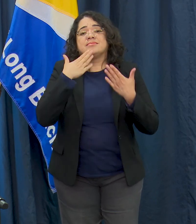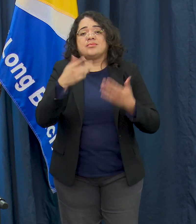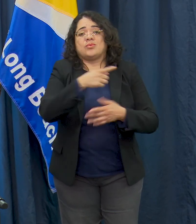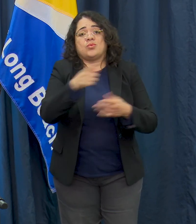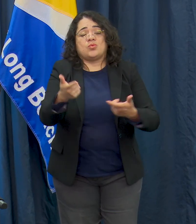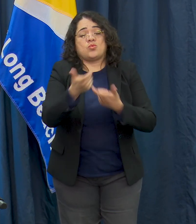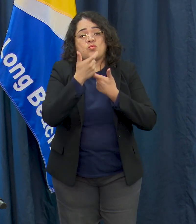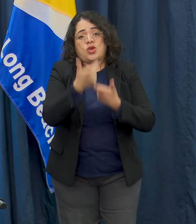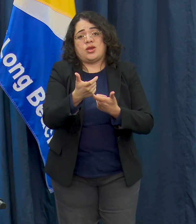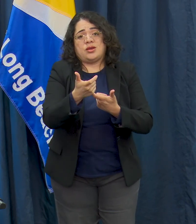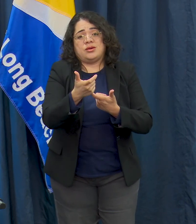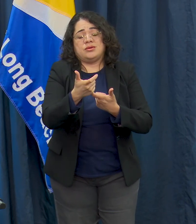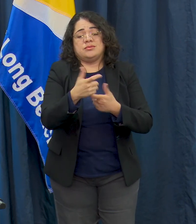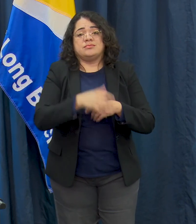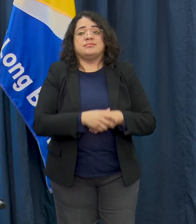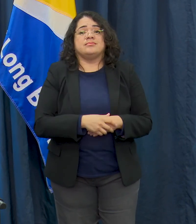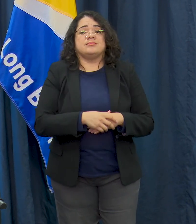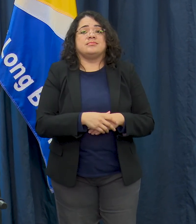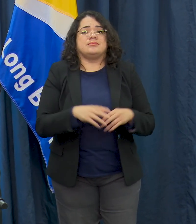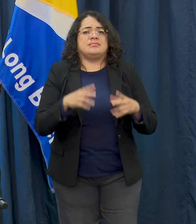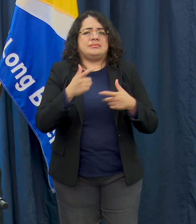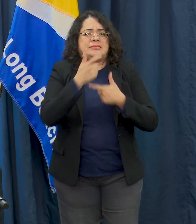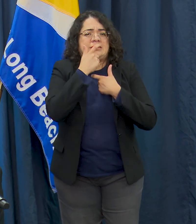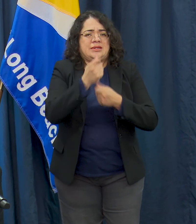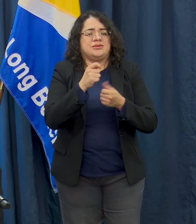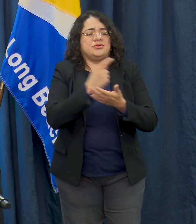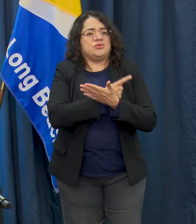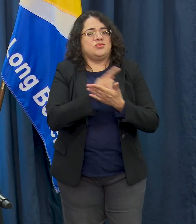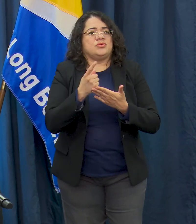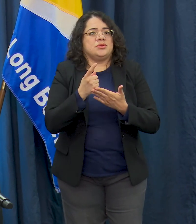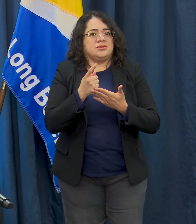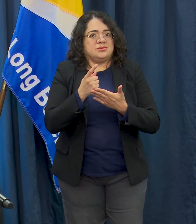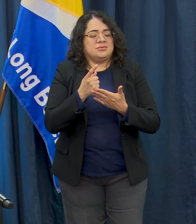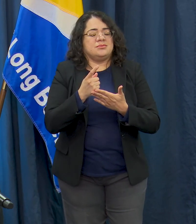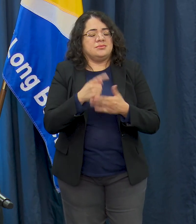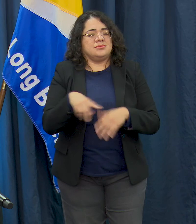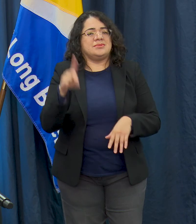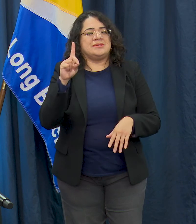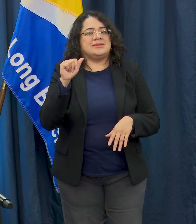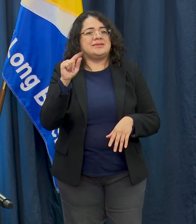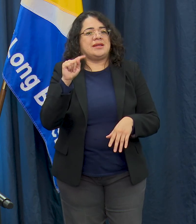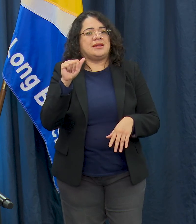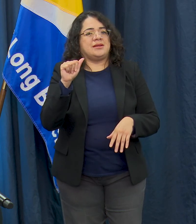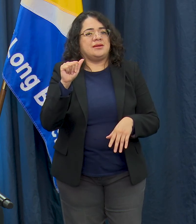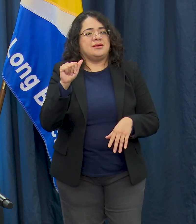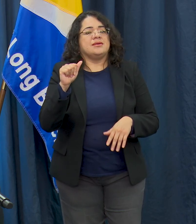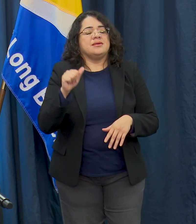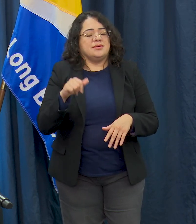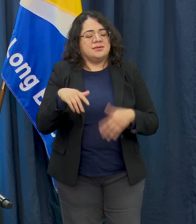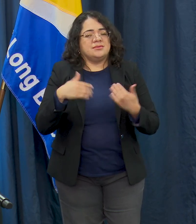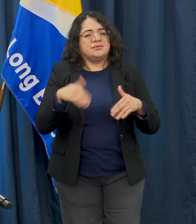It'll be a very interesting week for us for the data and to see kind of where we are towards the end of the week and we're just hopeful that things